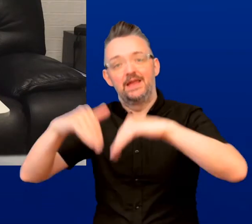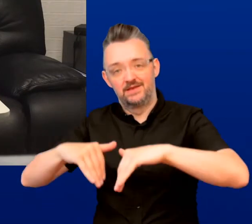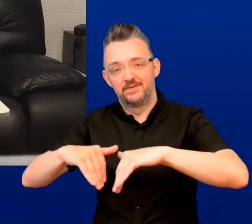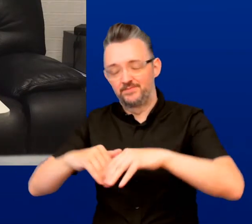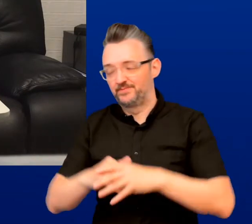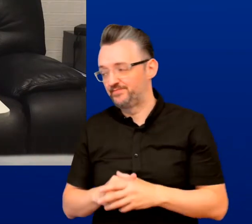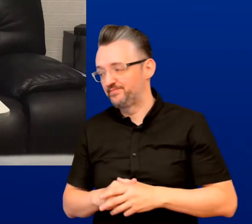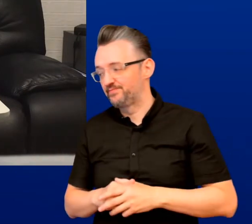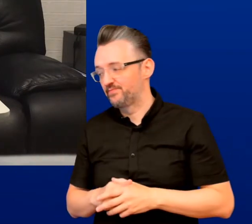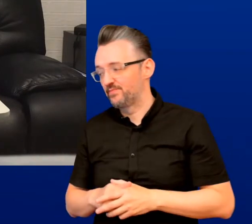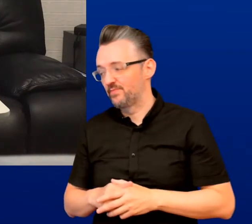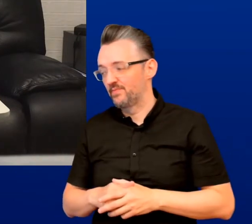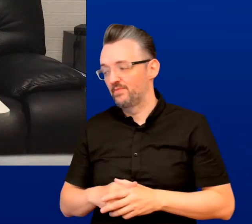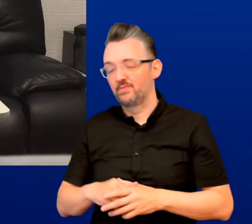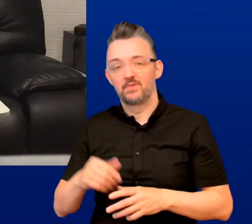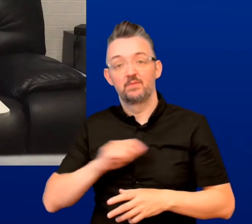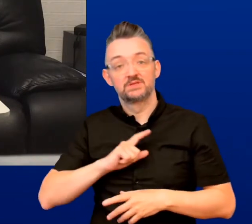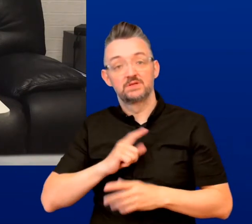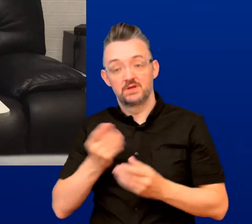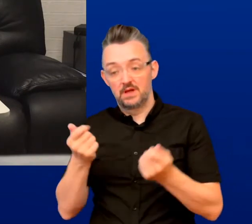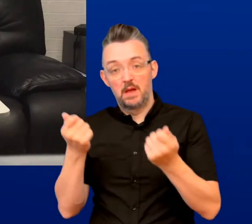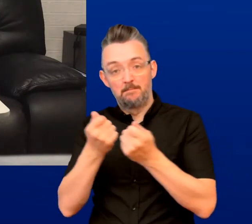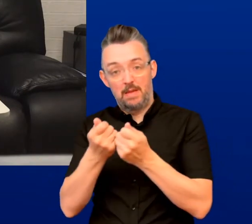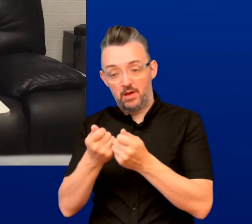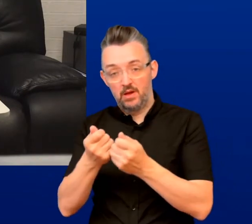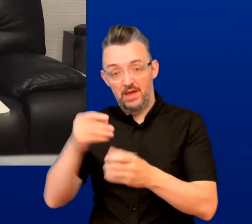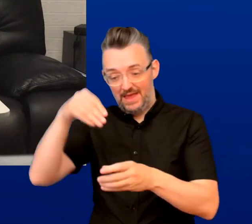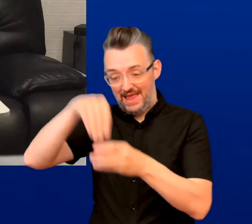You're not going to put any paper mache in the centre of the bowl